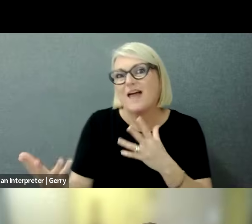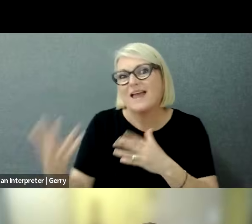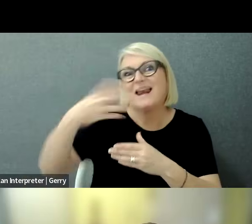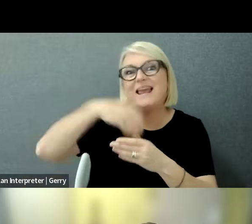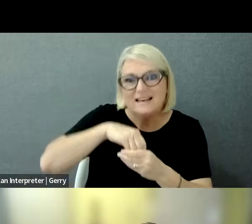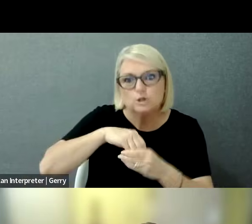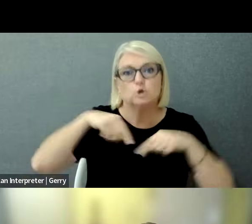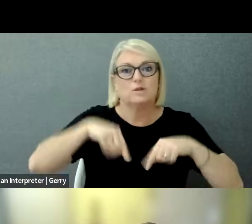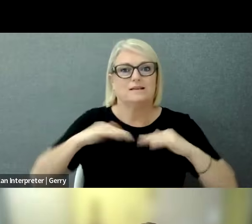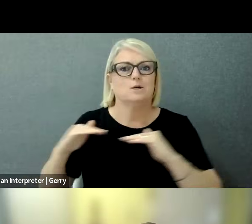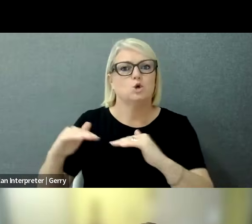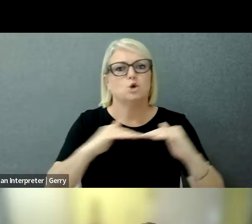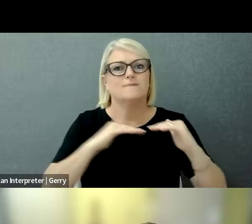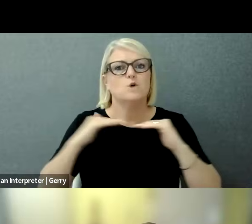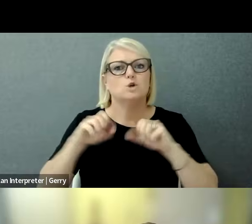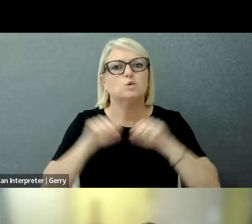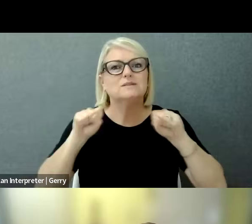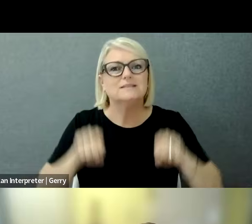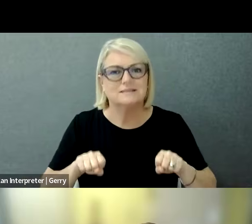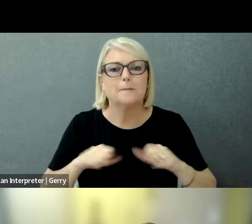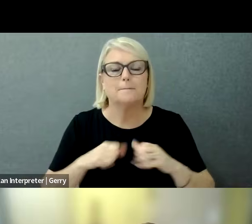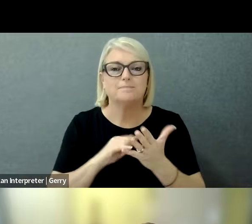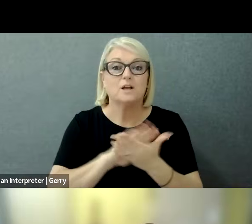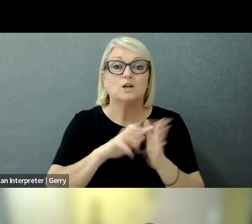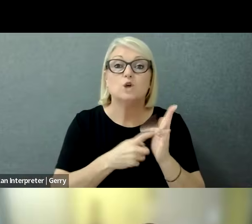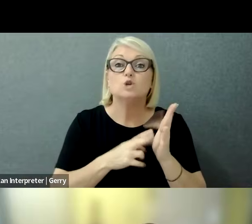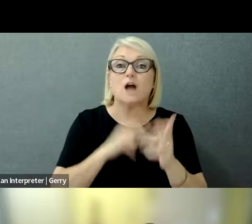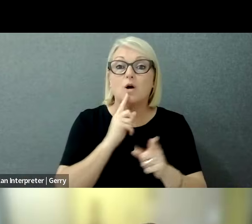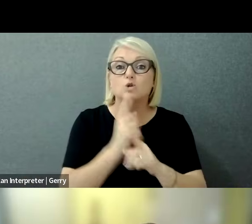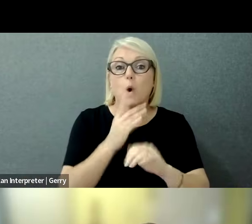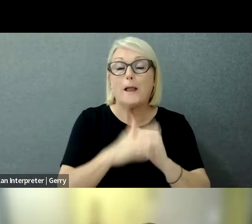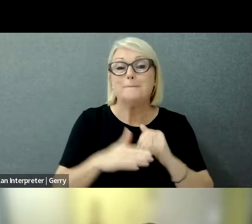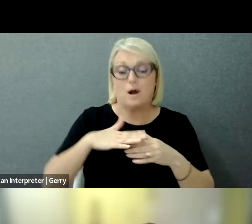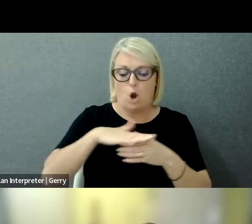the - when Sharon talks about local solutions, you can't do anything universally in a school system,